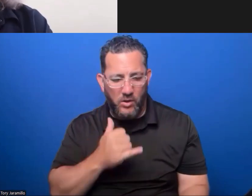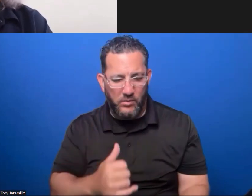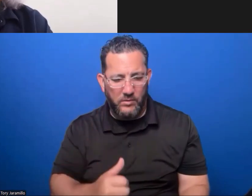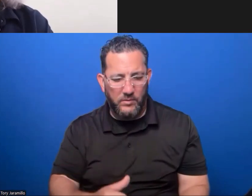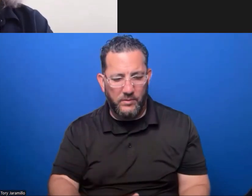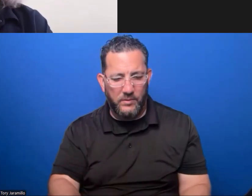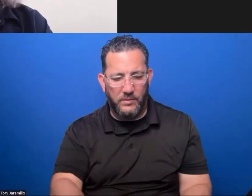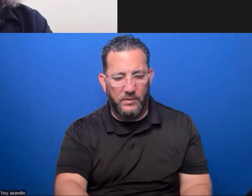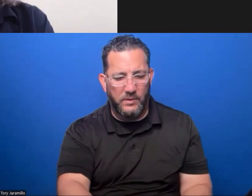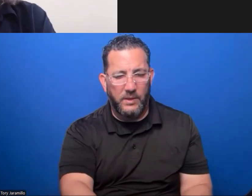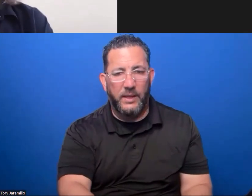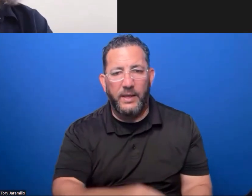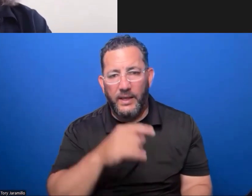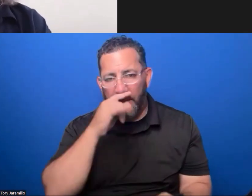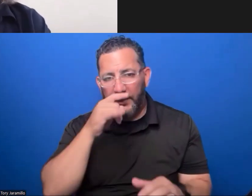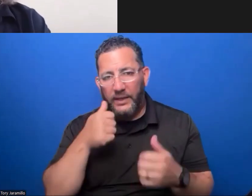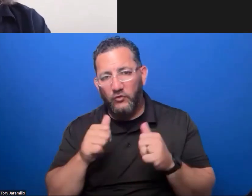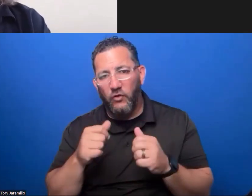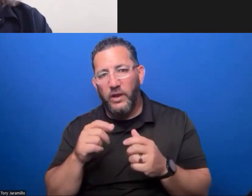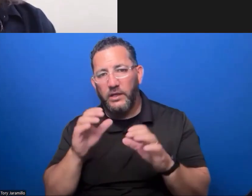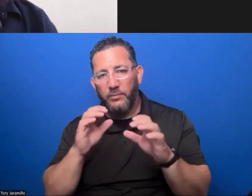communicate. They're just they're just trying to, and it's